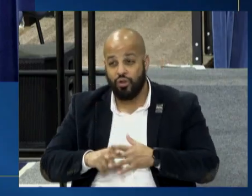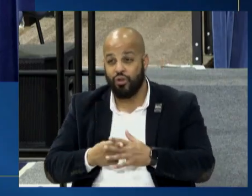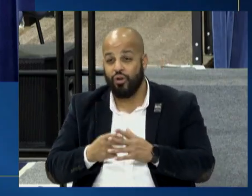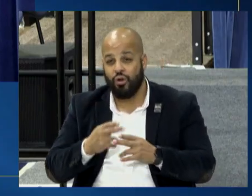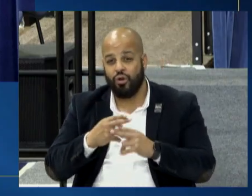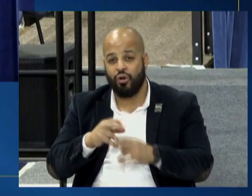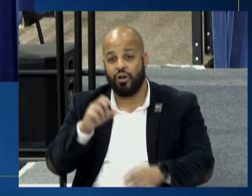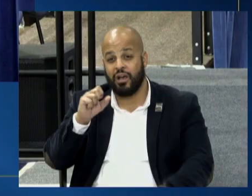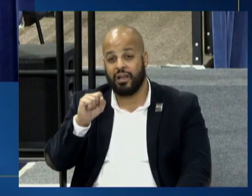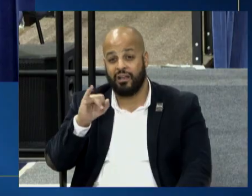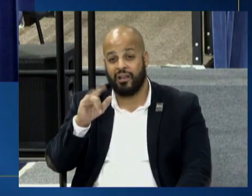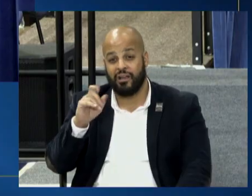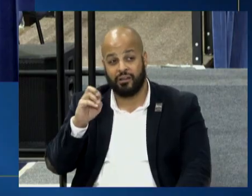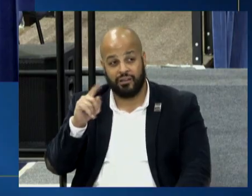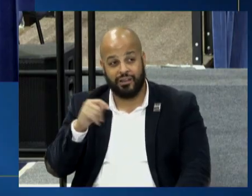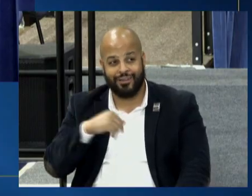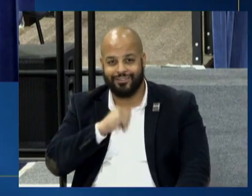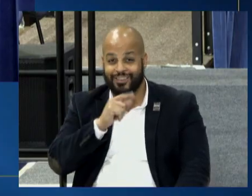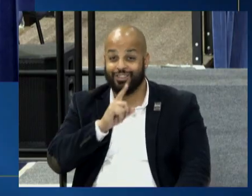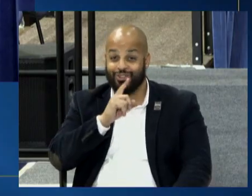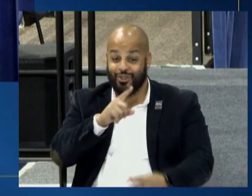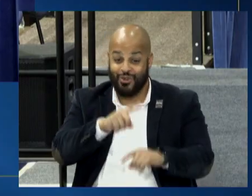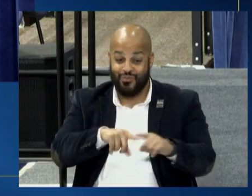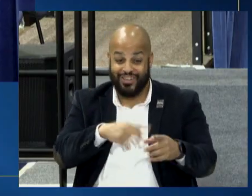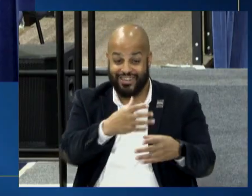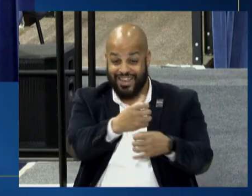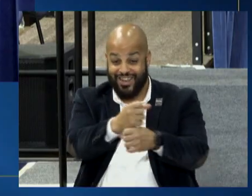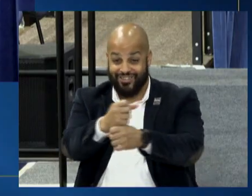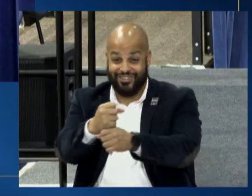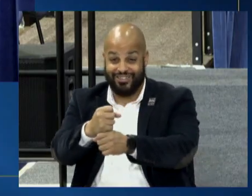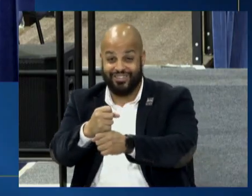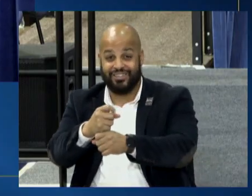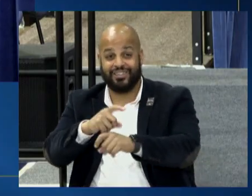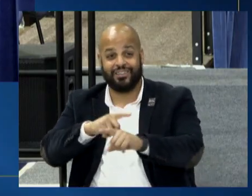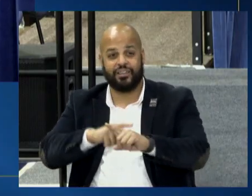I will never know what these acronyms stand for. They are created by our program managers,